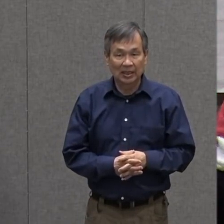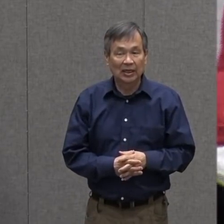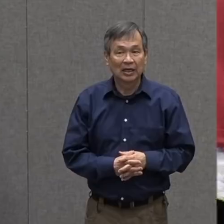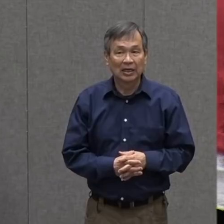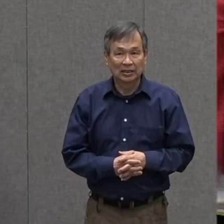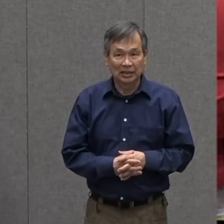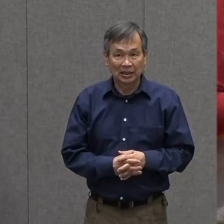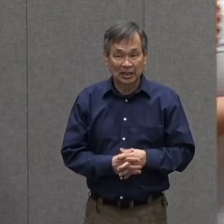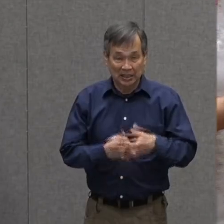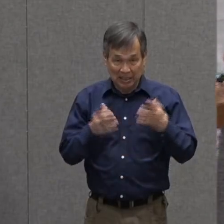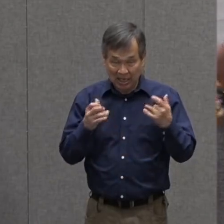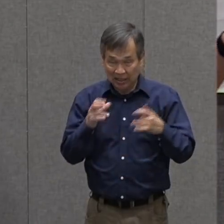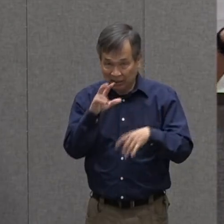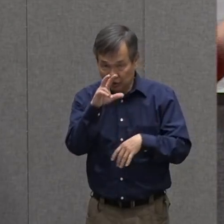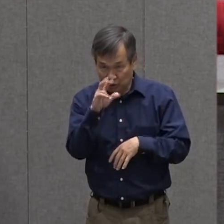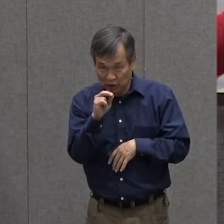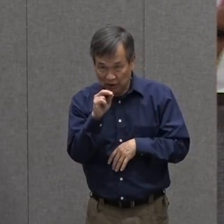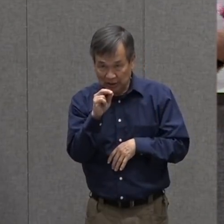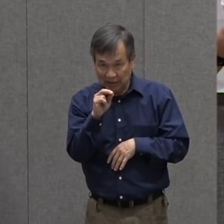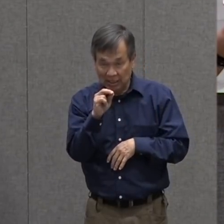Okay? Now, I'm at that 400.